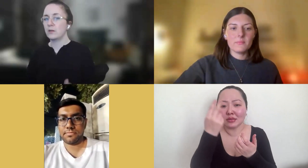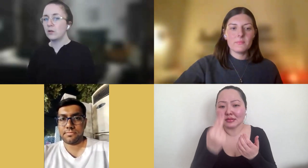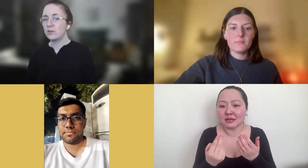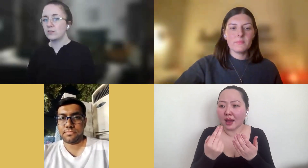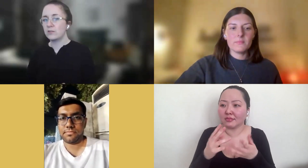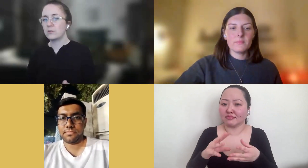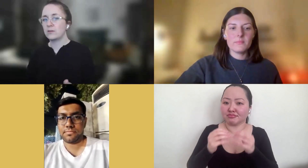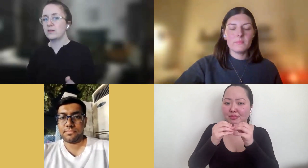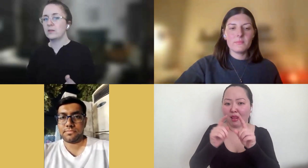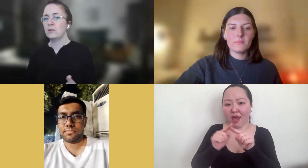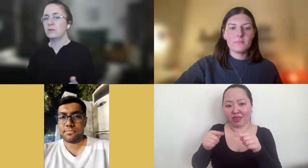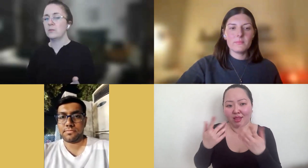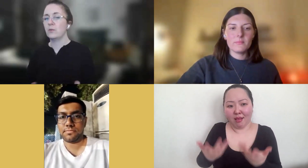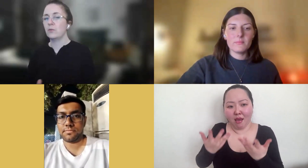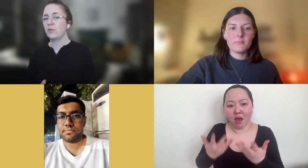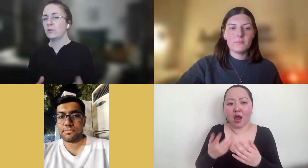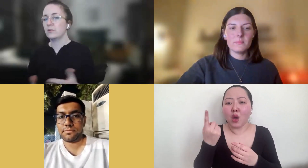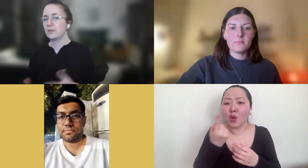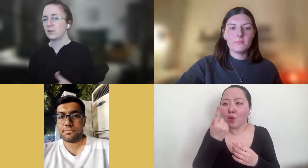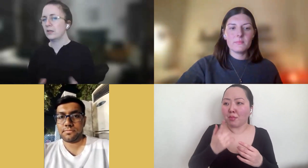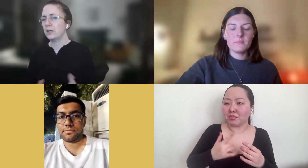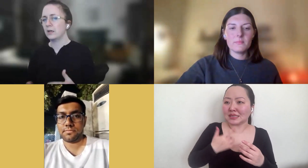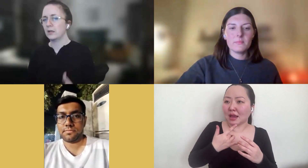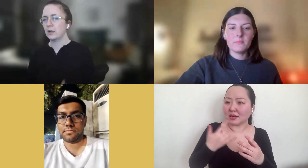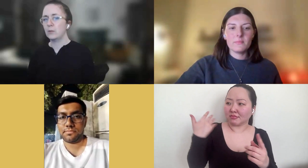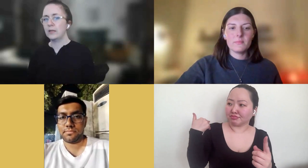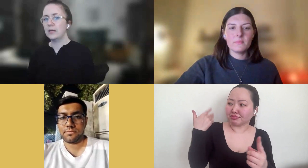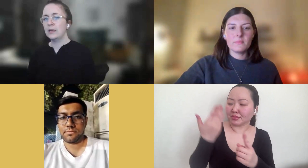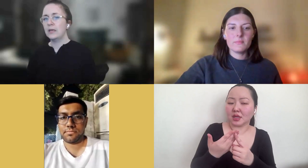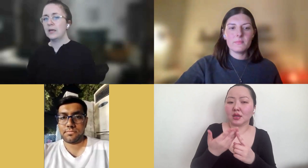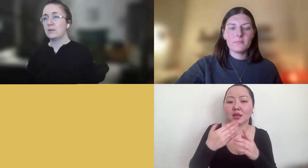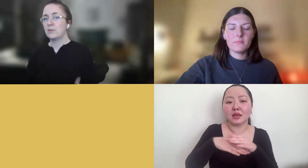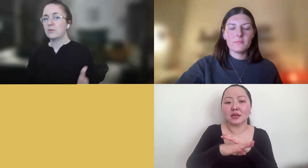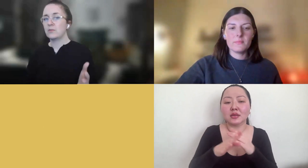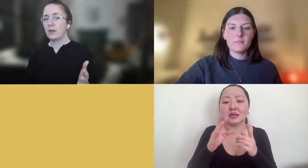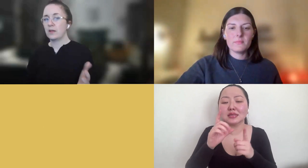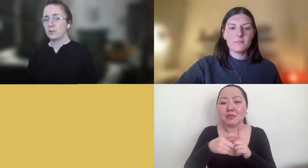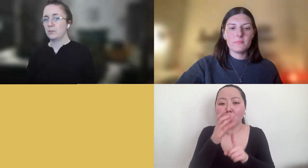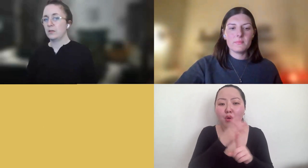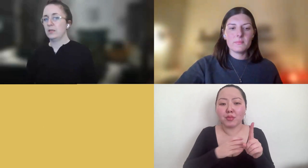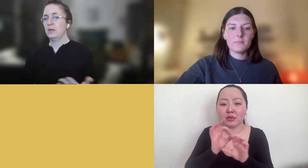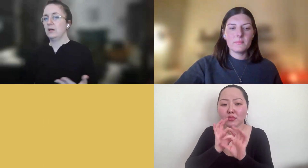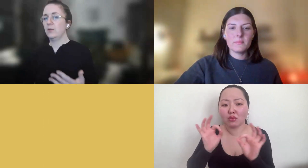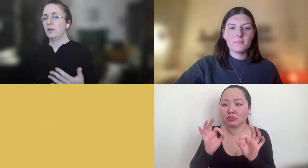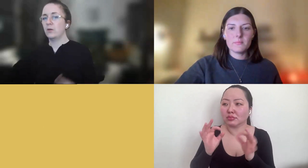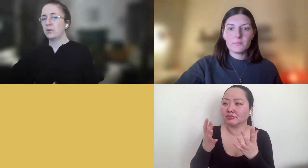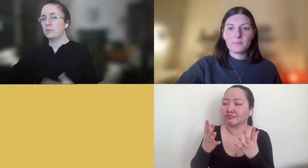been acknowledged in the disabled community. And also intersectionally kind of globally. And a lot